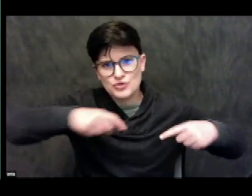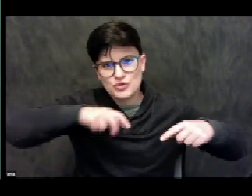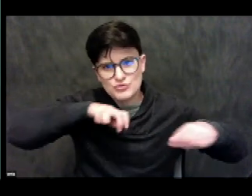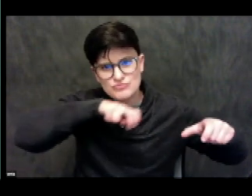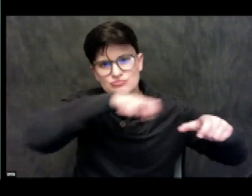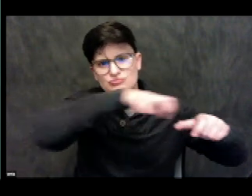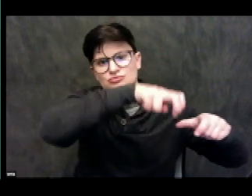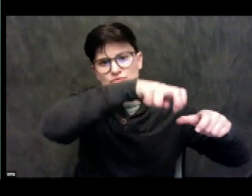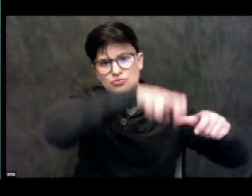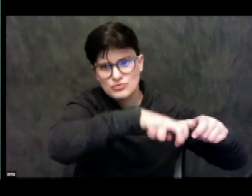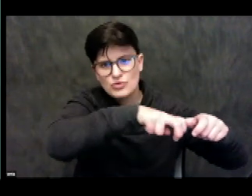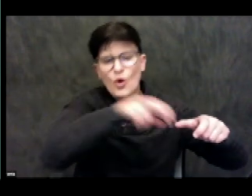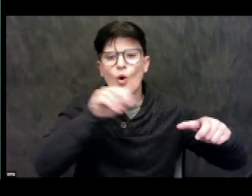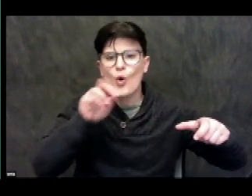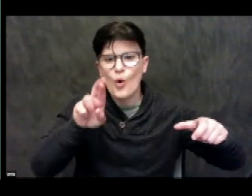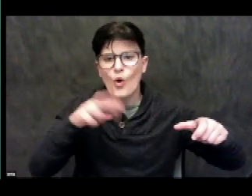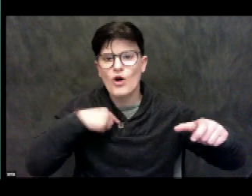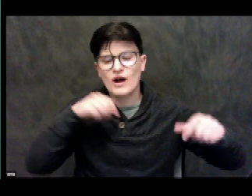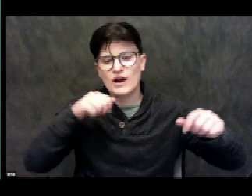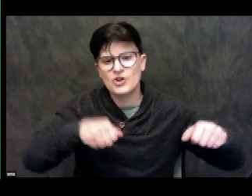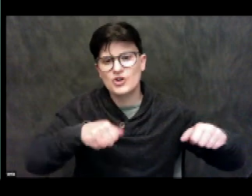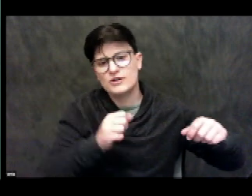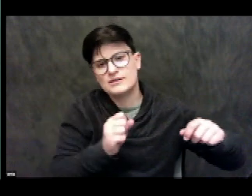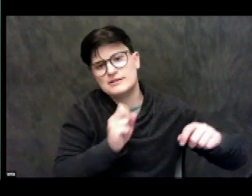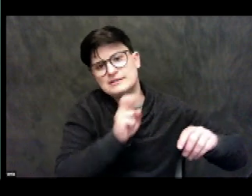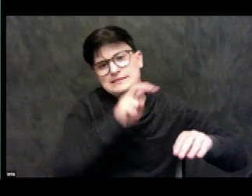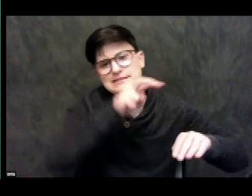on and stand up at it while they took my weight.